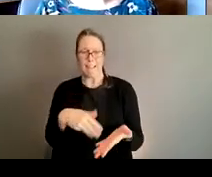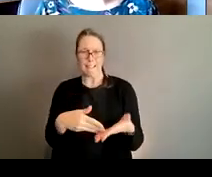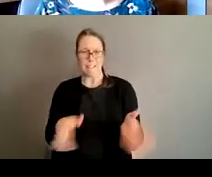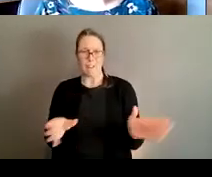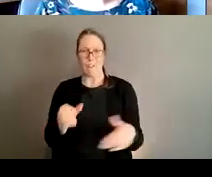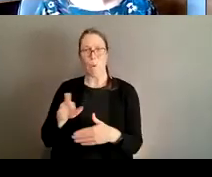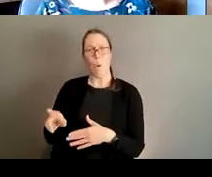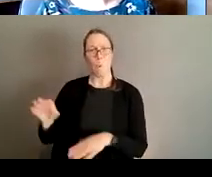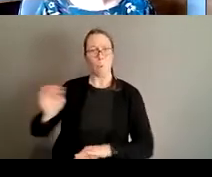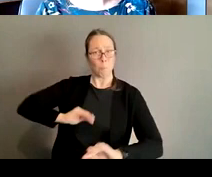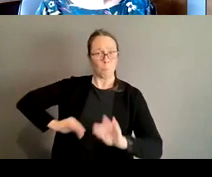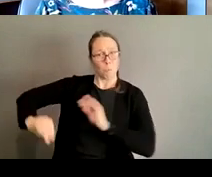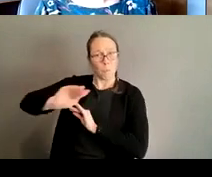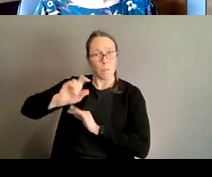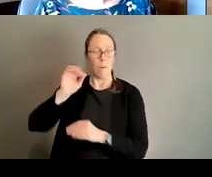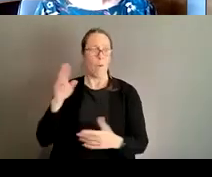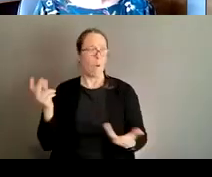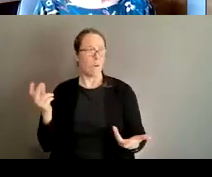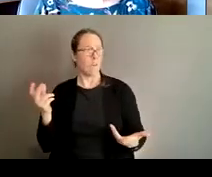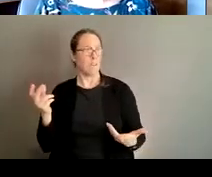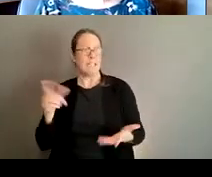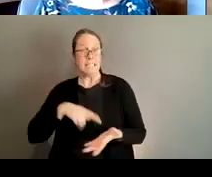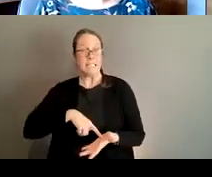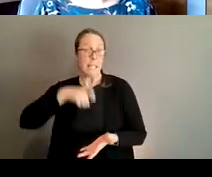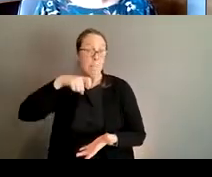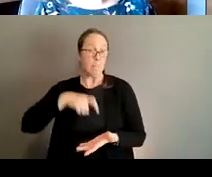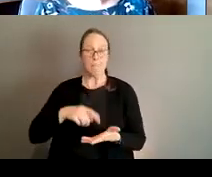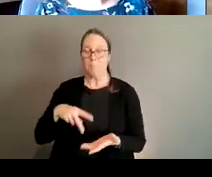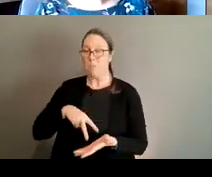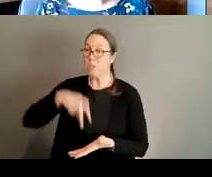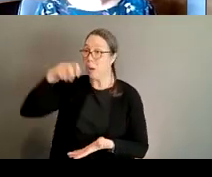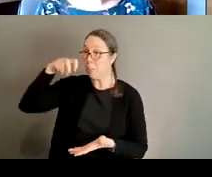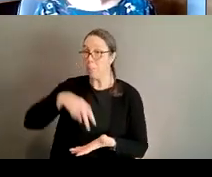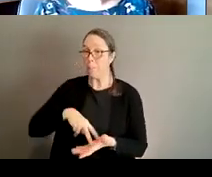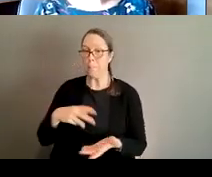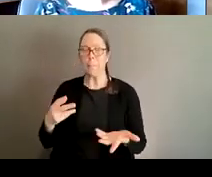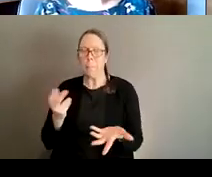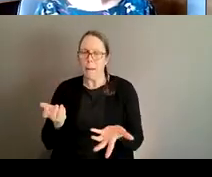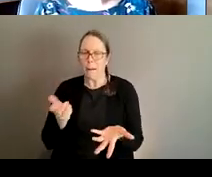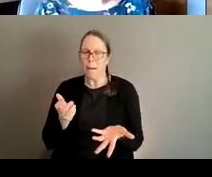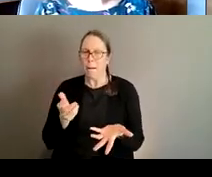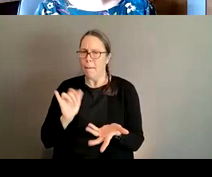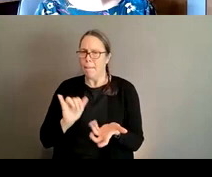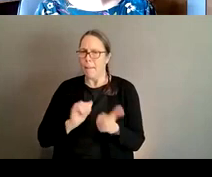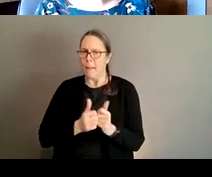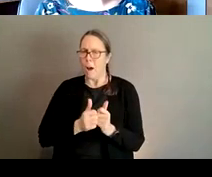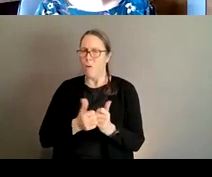movement, or skip and jump. And that is how the proposal evaluators will best understand